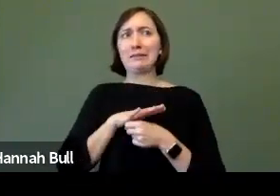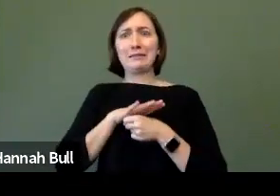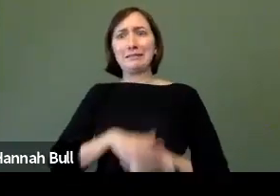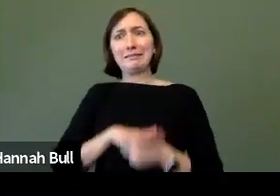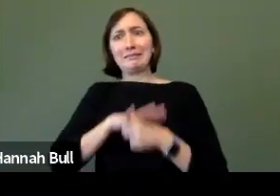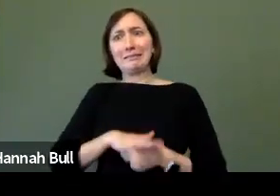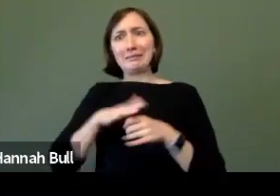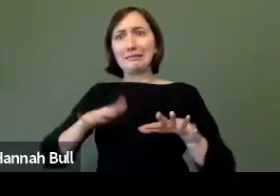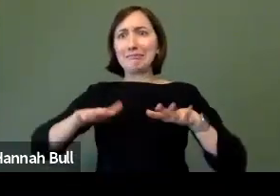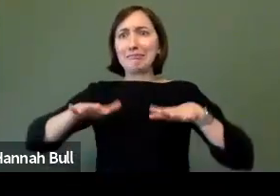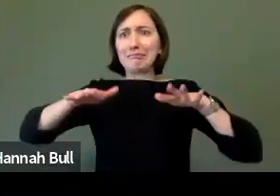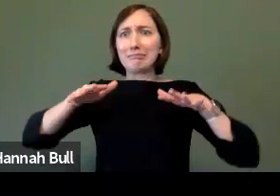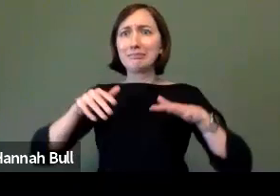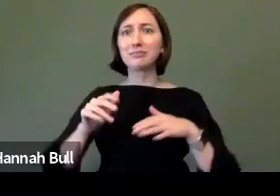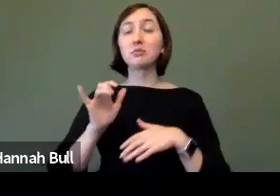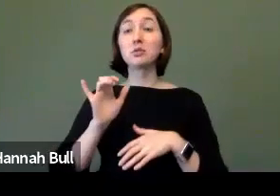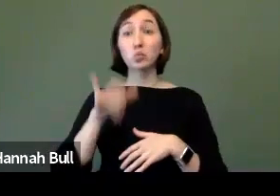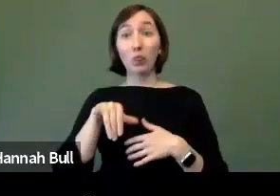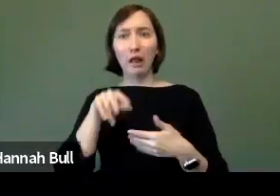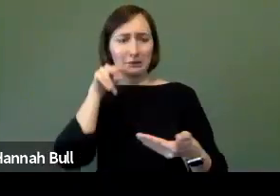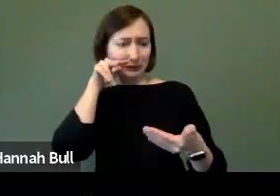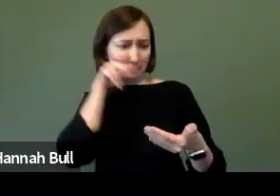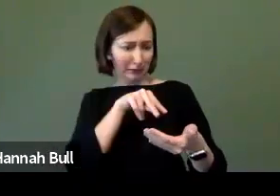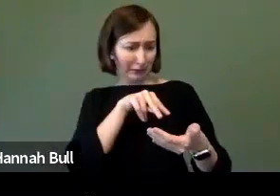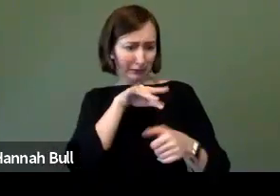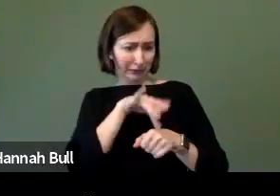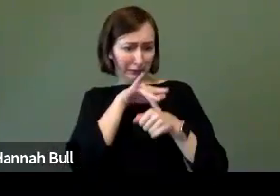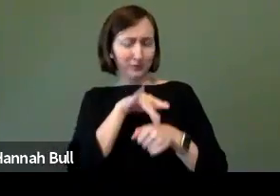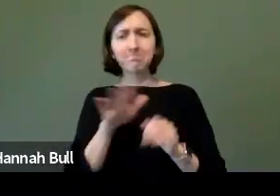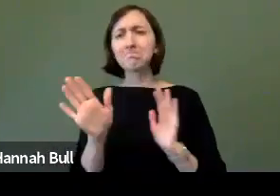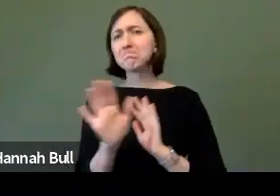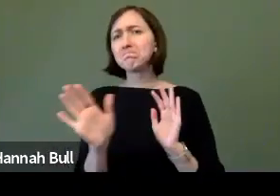So avoiding the media. Focus on your physical health.